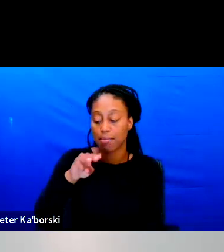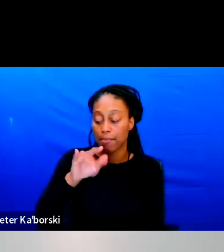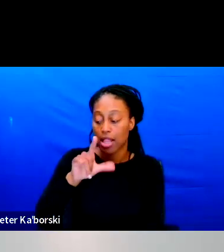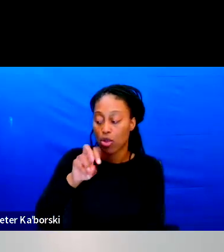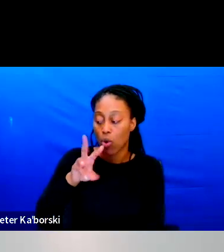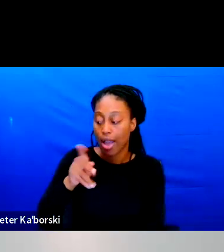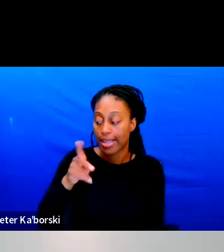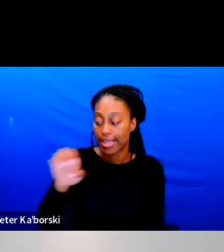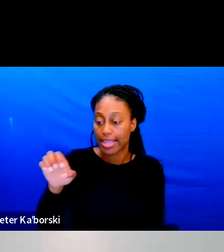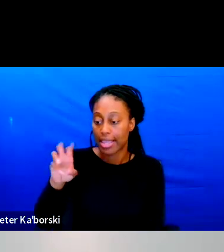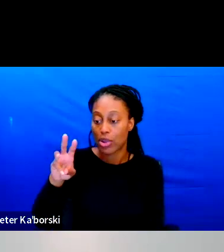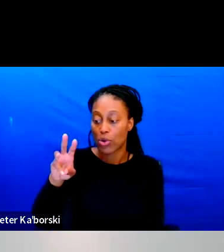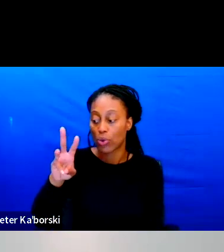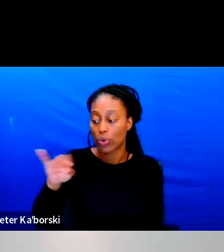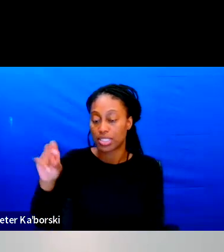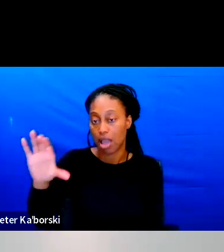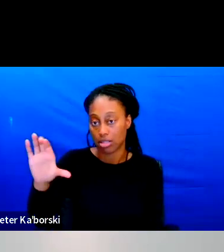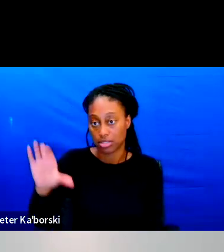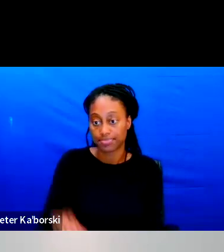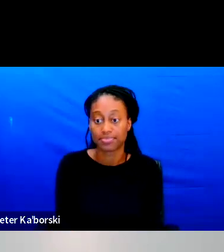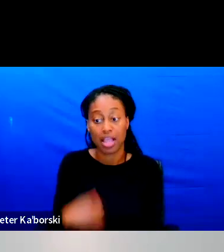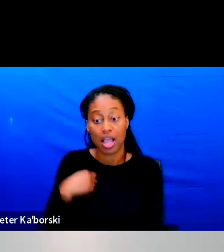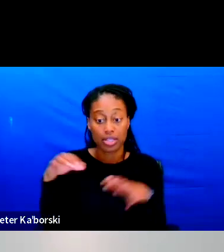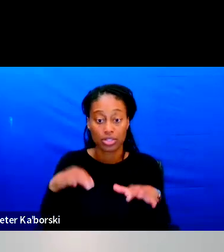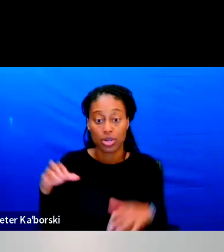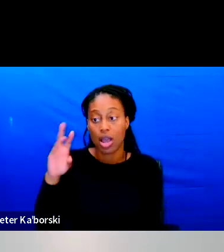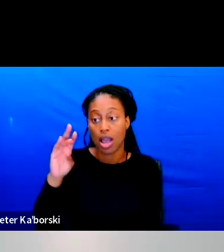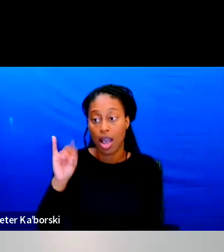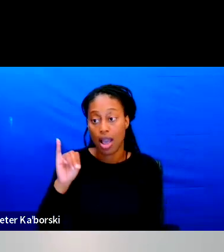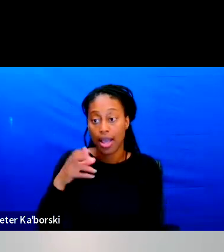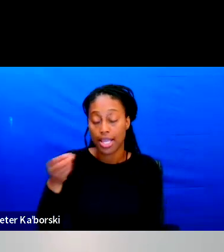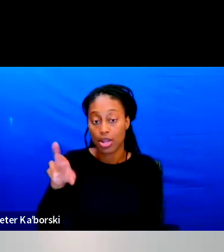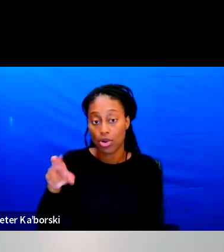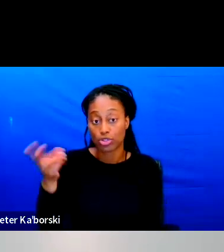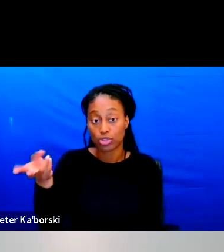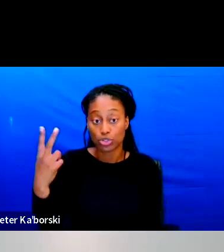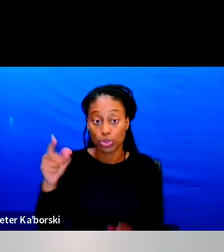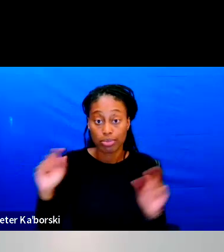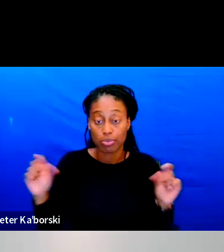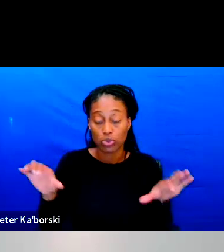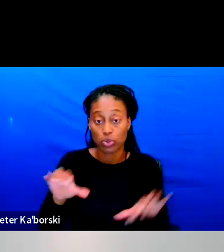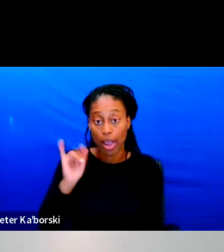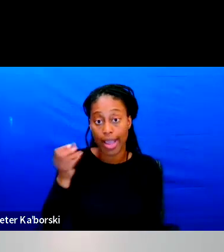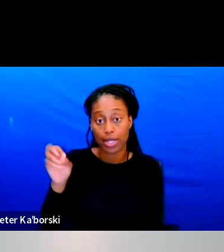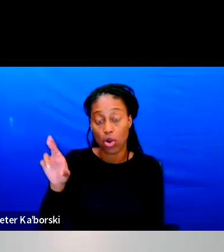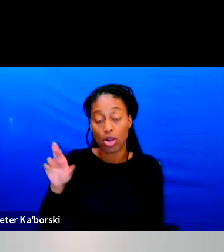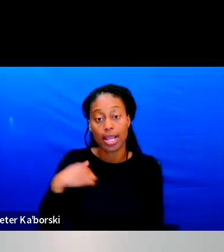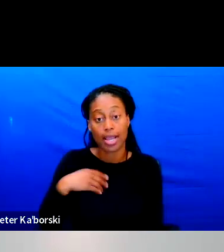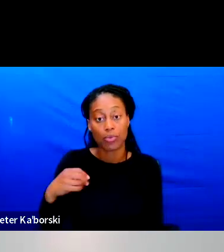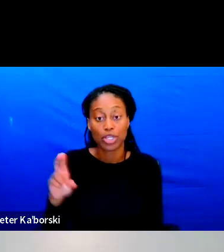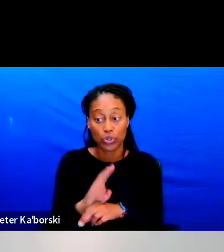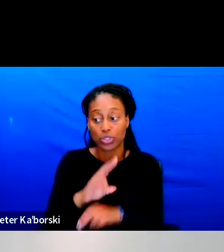Phillip Corona: and I do in ours, and we have 2 people doing in ours, and we use sales first.